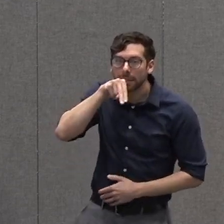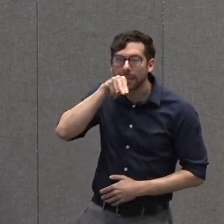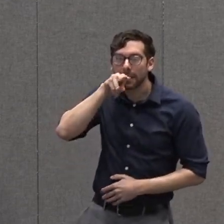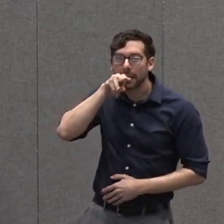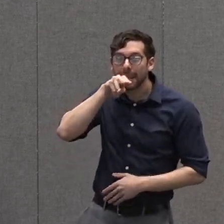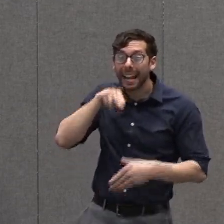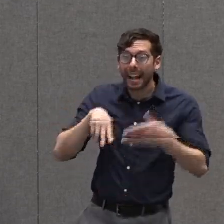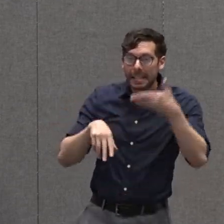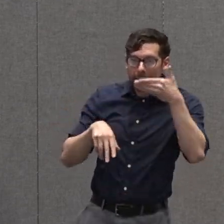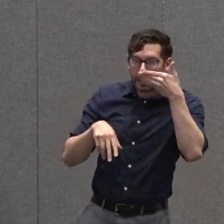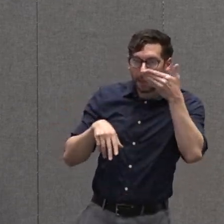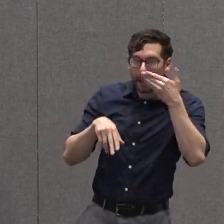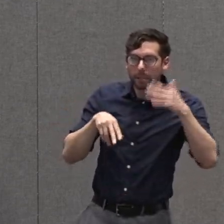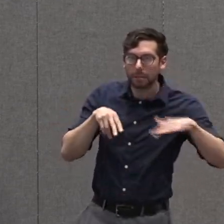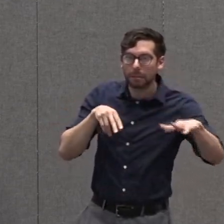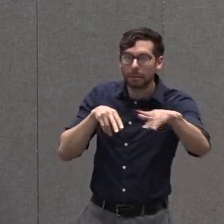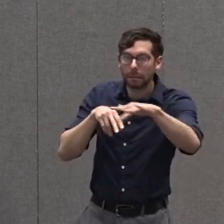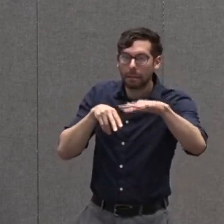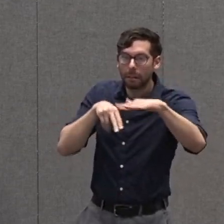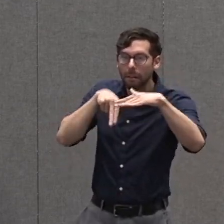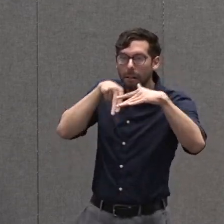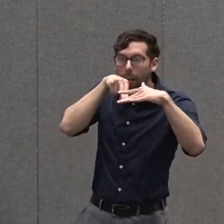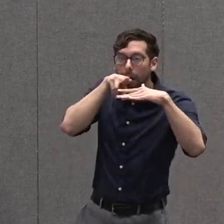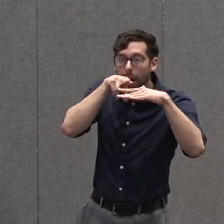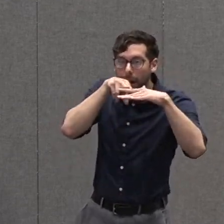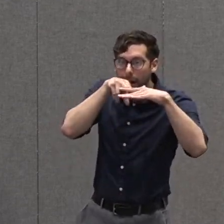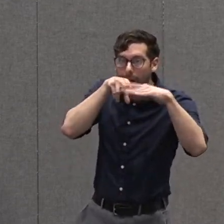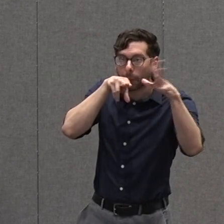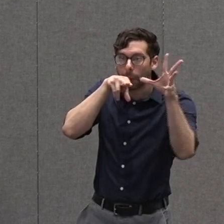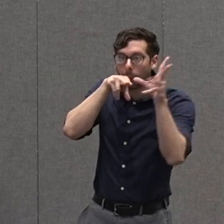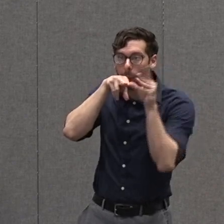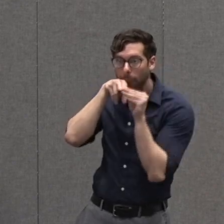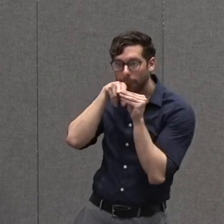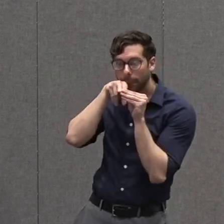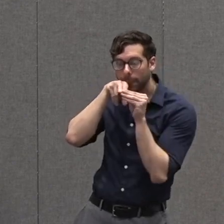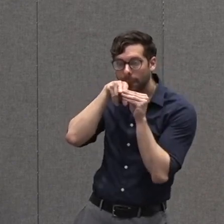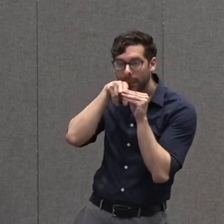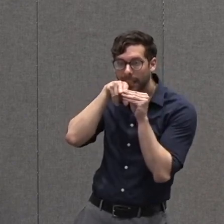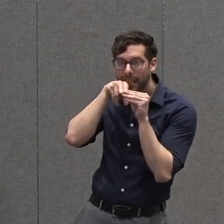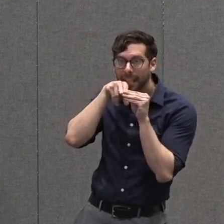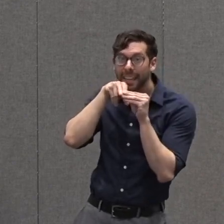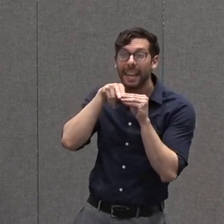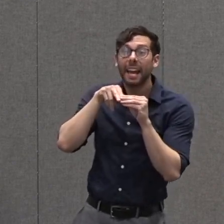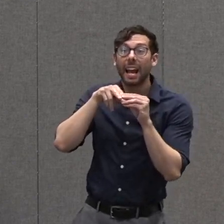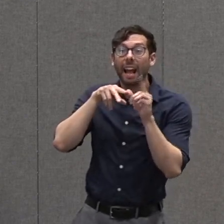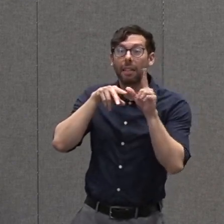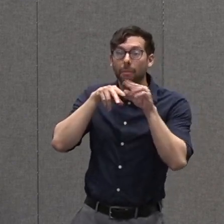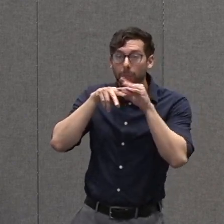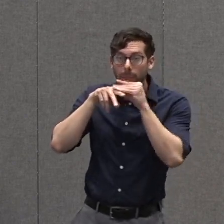And that tongue is slid up into a hole in the roof of the mouth, where the smell is analyzed.